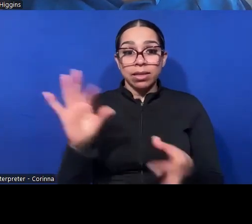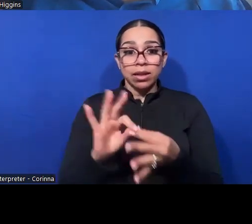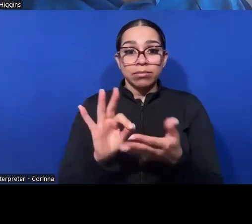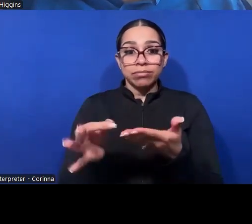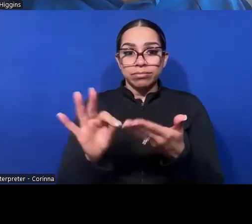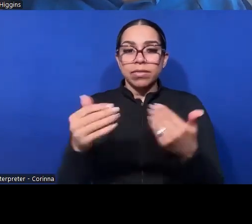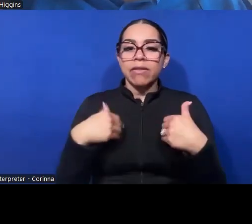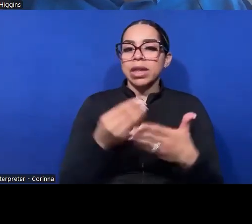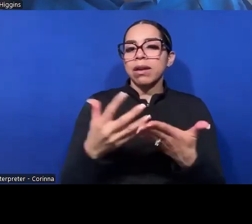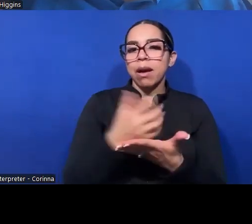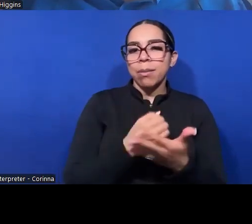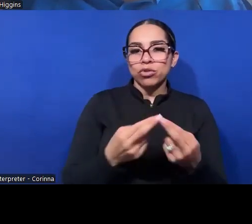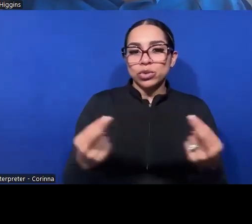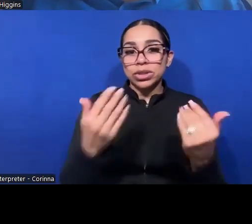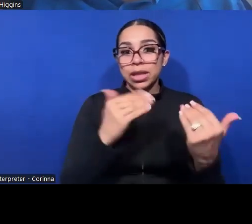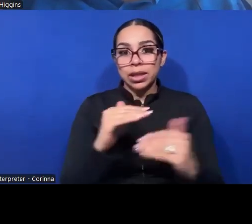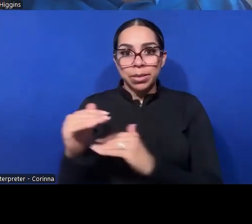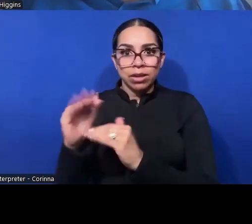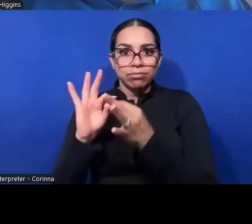that also are connected to your Medi-Cal benefit.